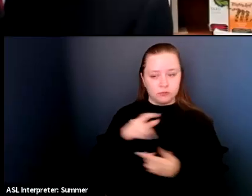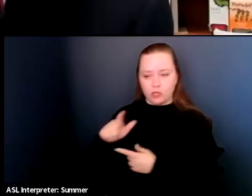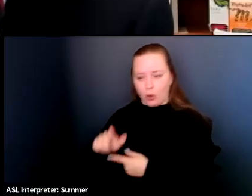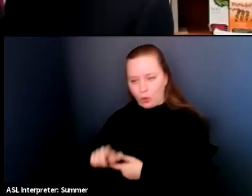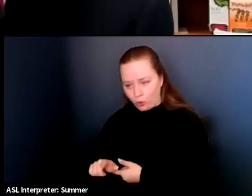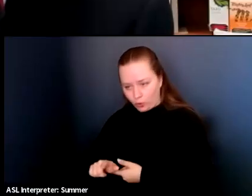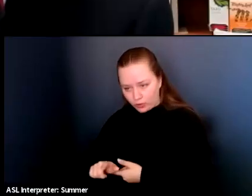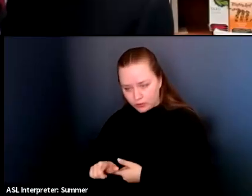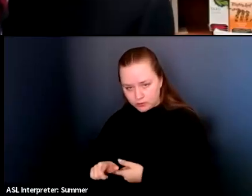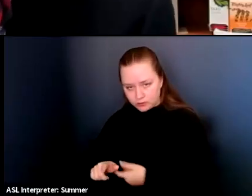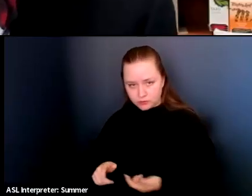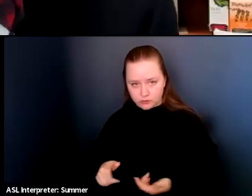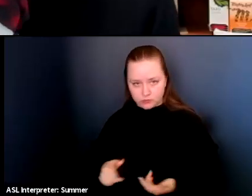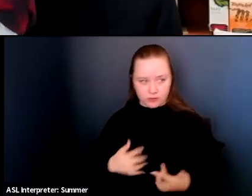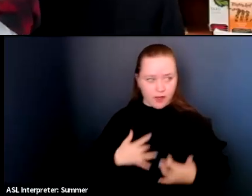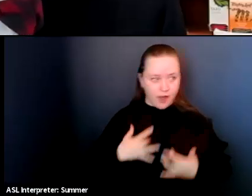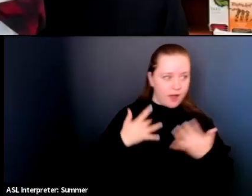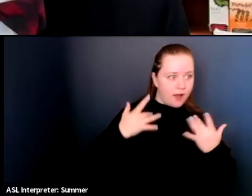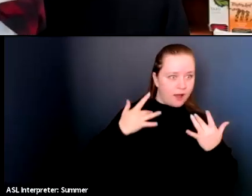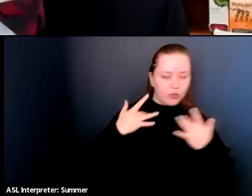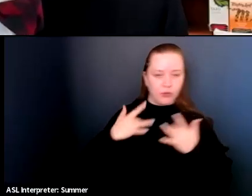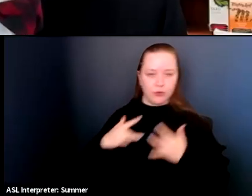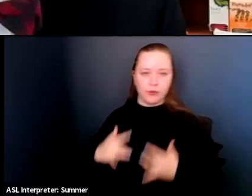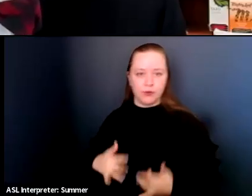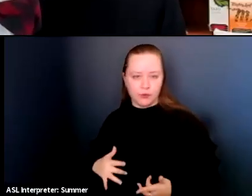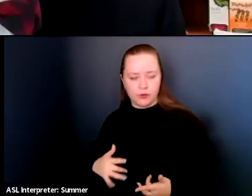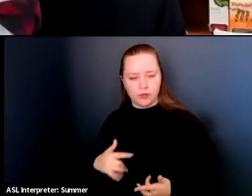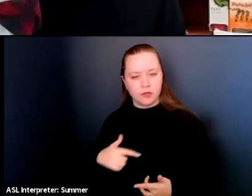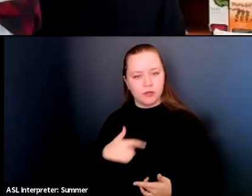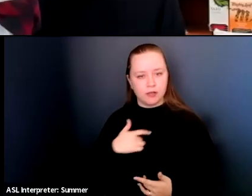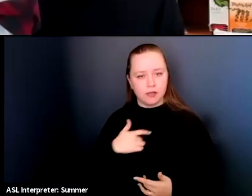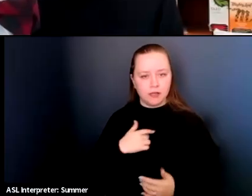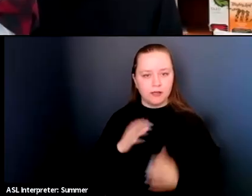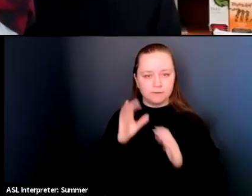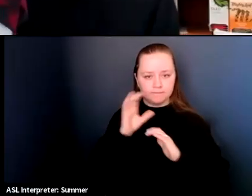And I did seek out medicinal support at that time,